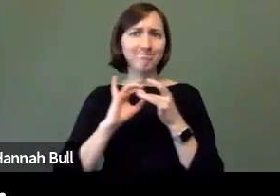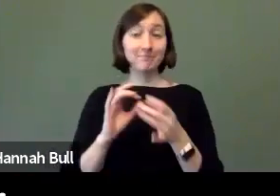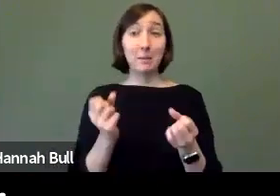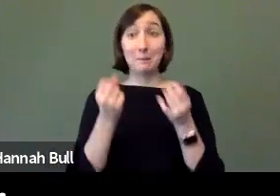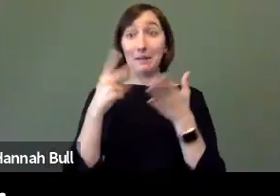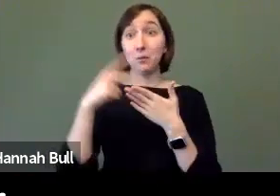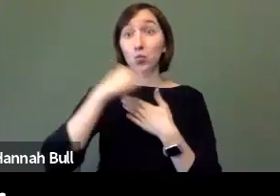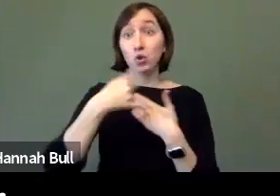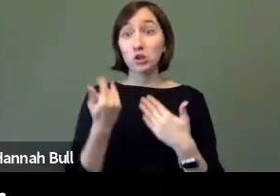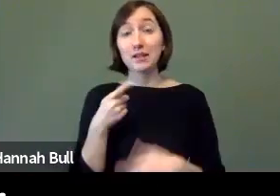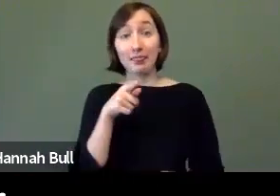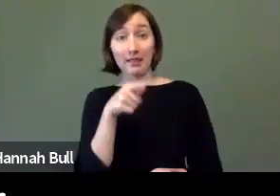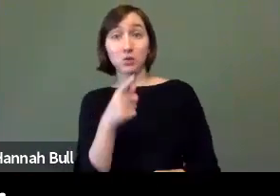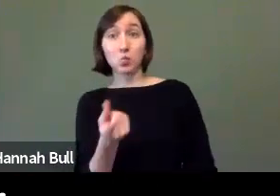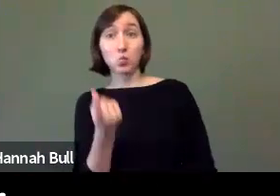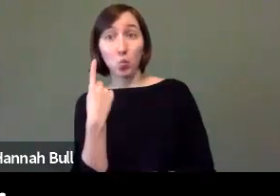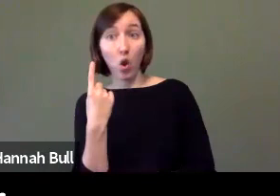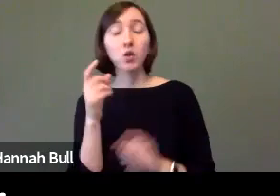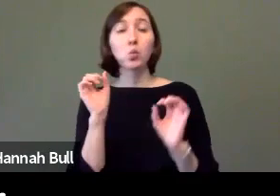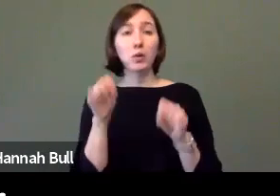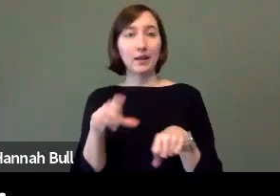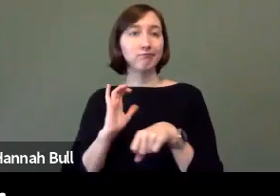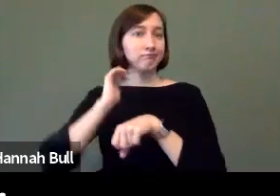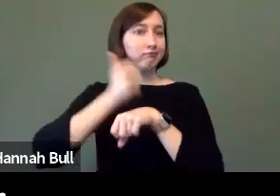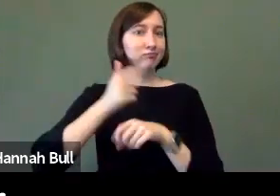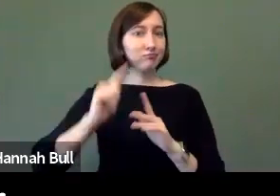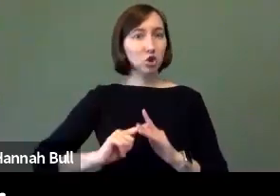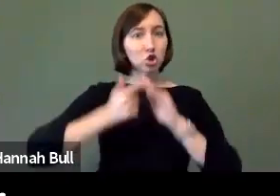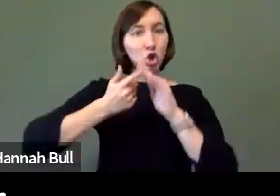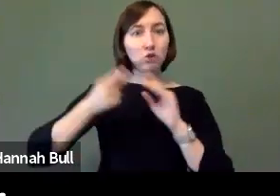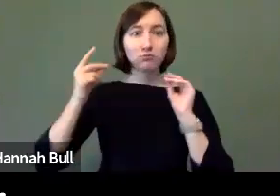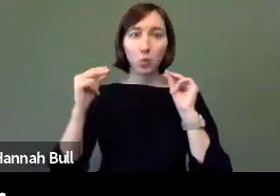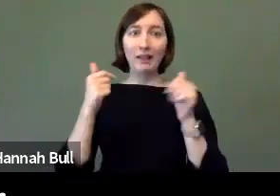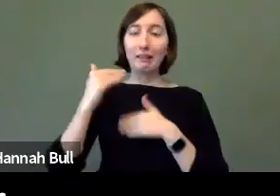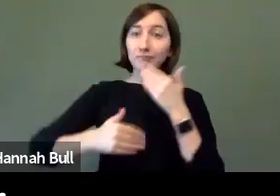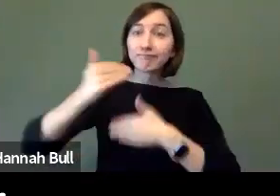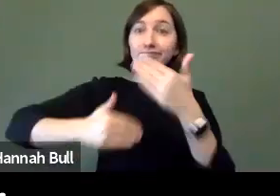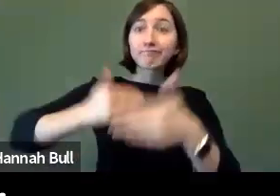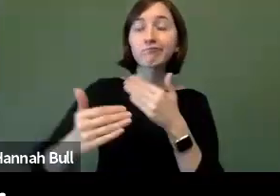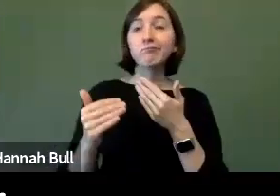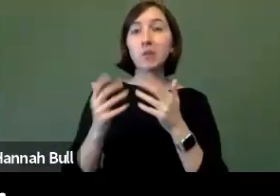So this was one where we were able to mobilize quickly and bring on partners that respect other disabilities